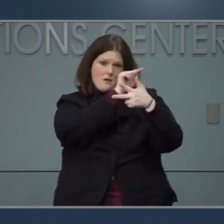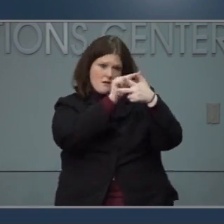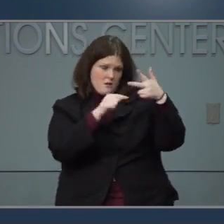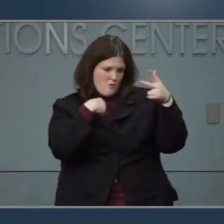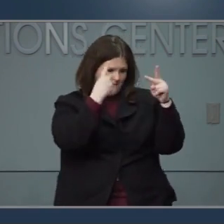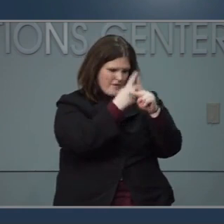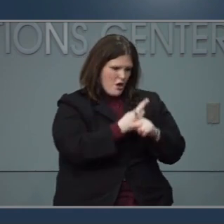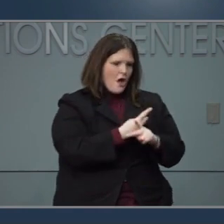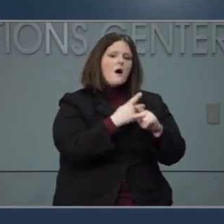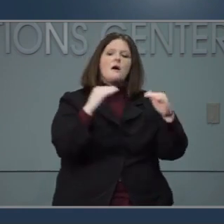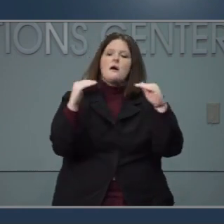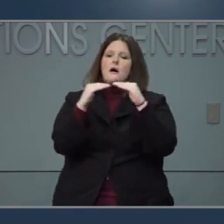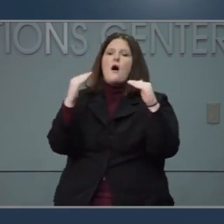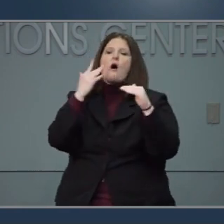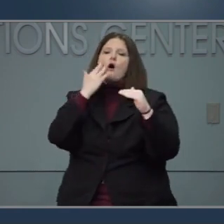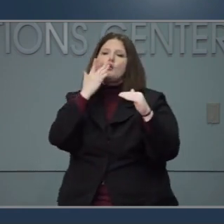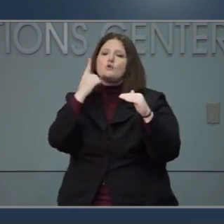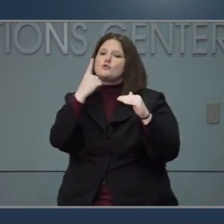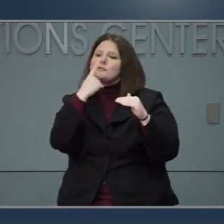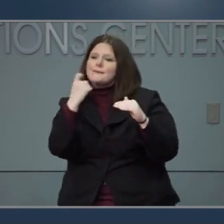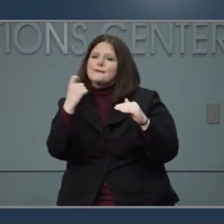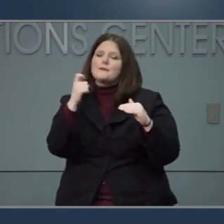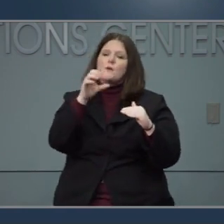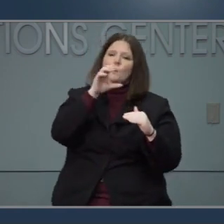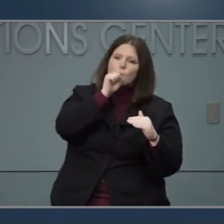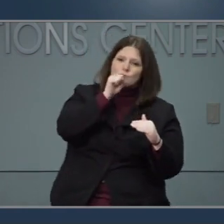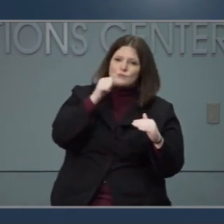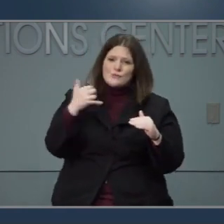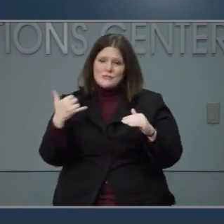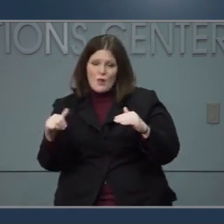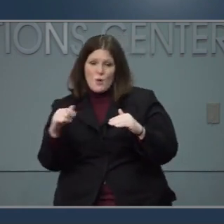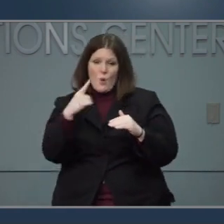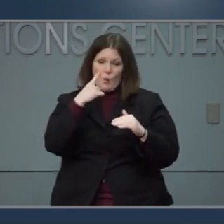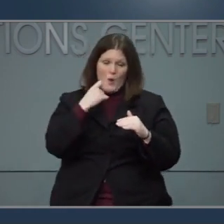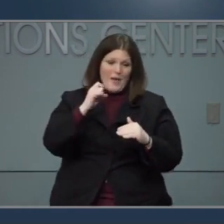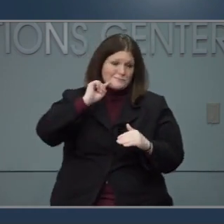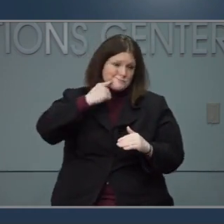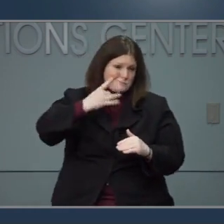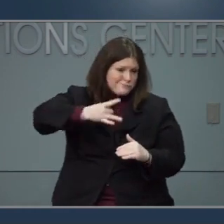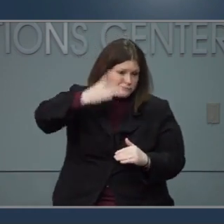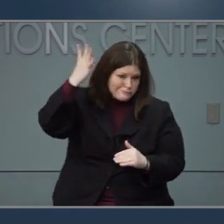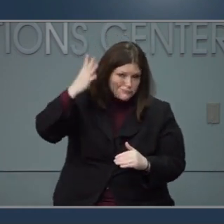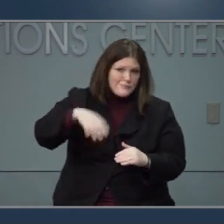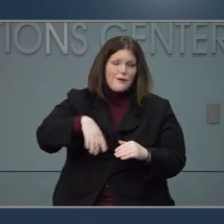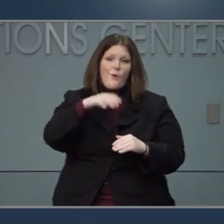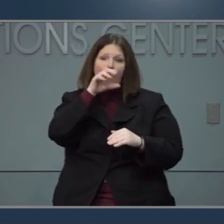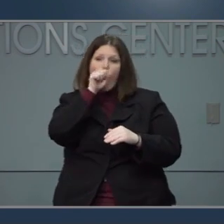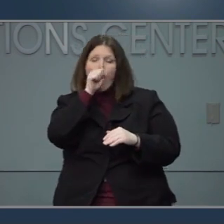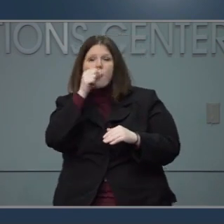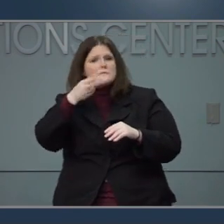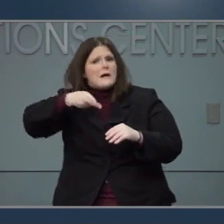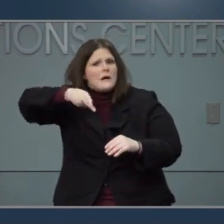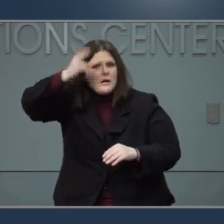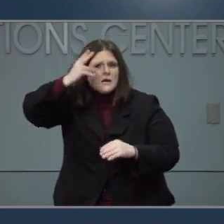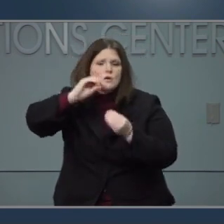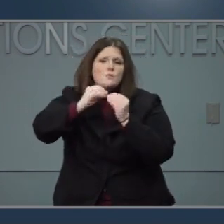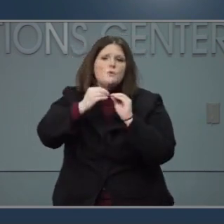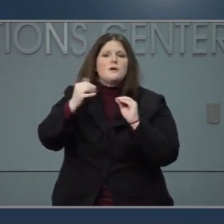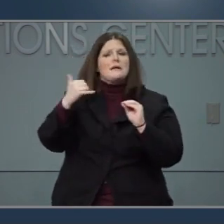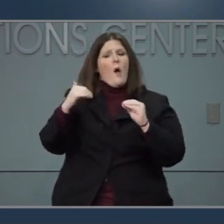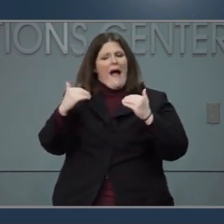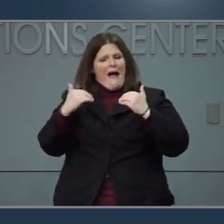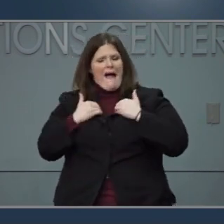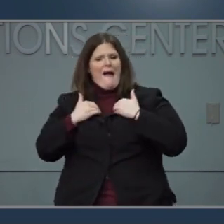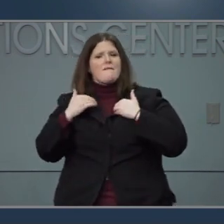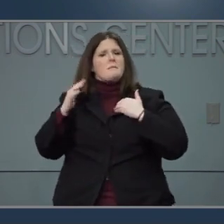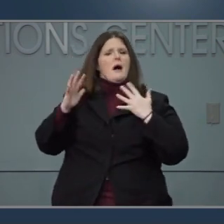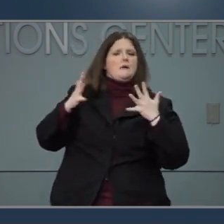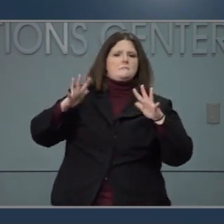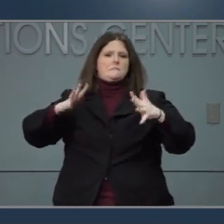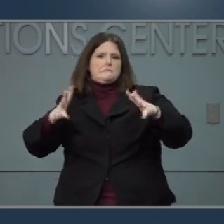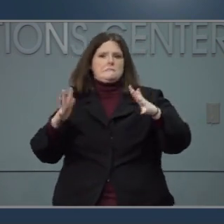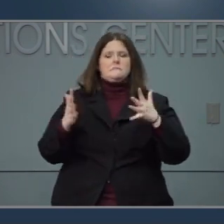USING THESE METRICS, WE CATEGORIZE COUNTIES INTO THREE COLORED TIERS TO DESCRIBE THEIR LEVEL OF VIRAL SPREAD AND EALTHCARE CAPACITY IMPACT.